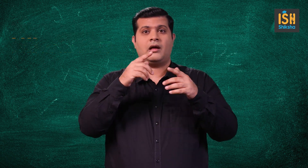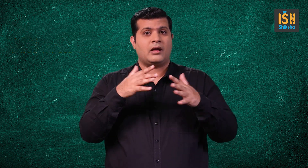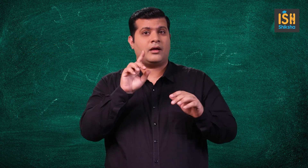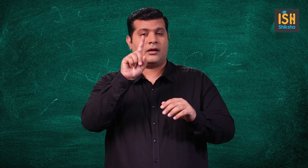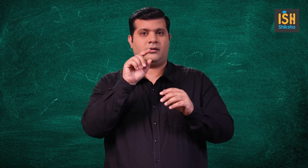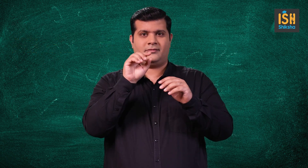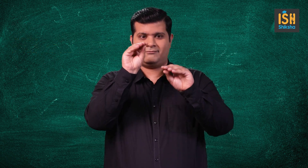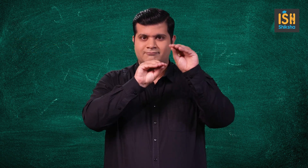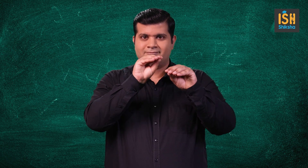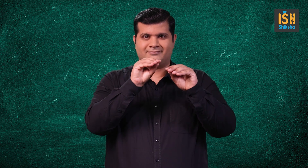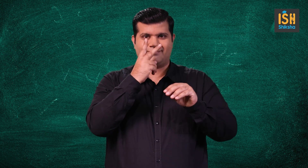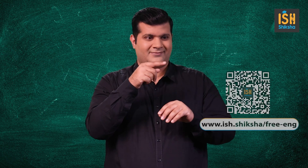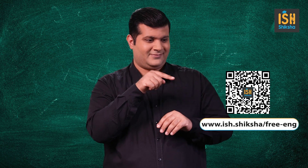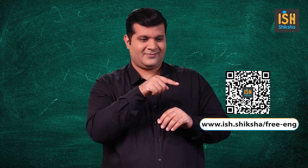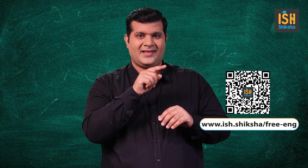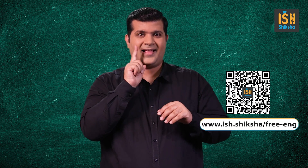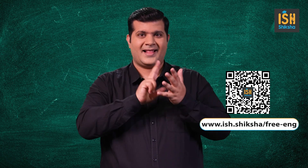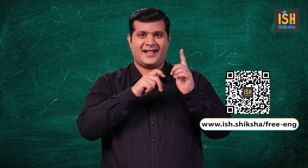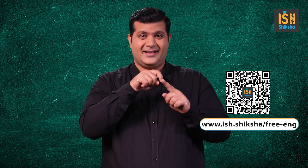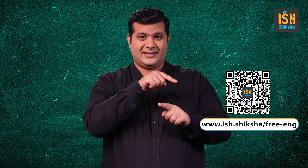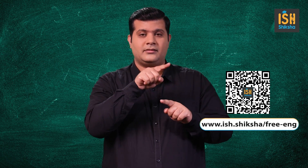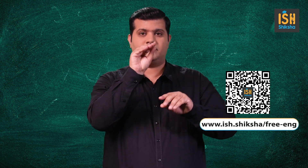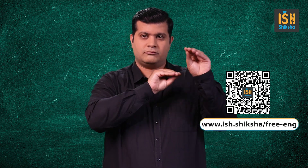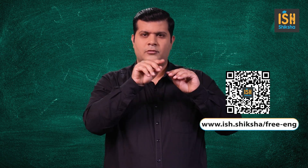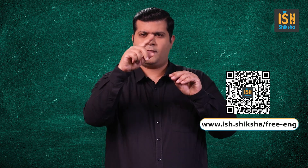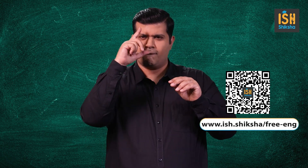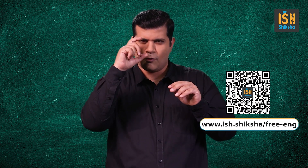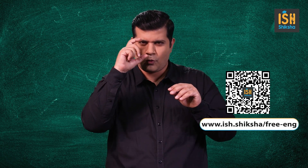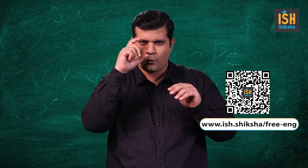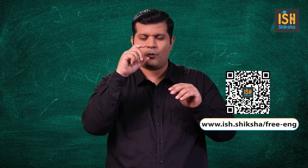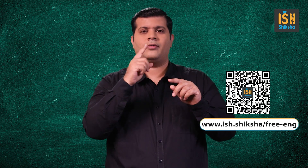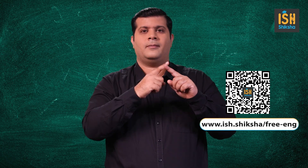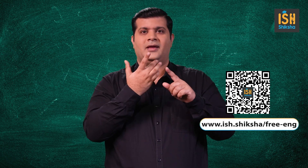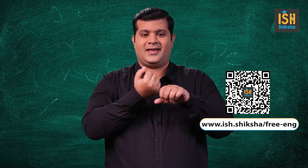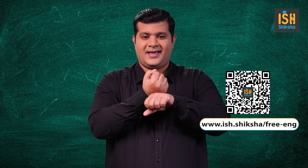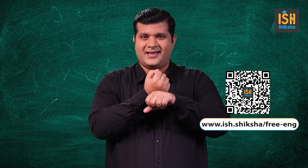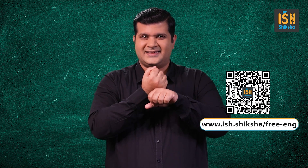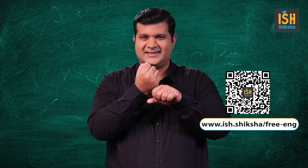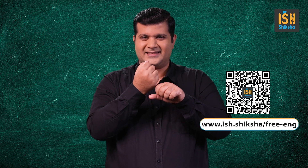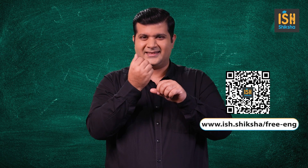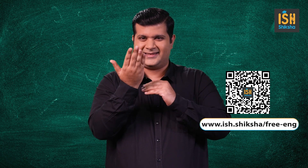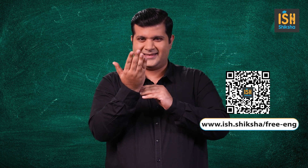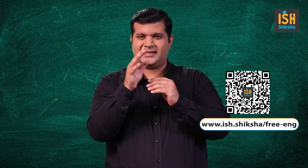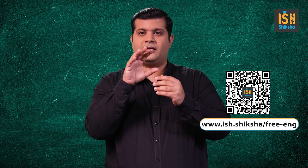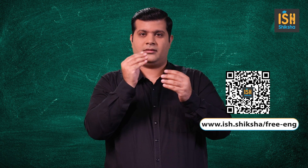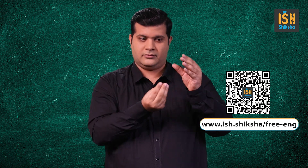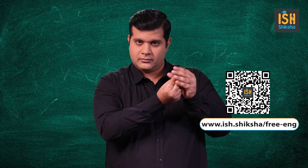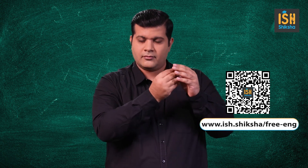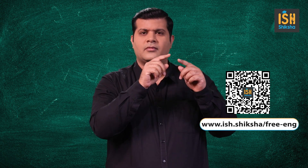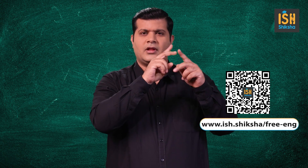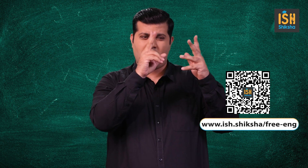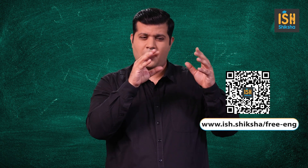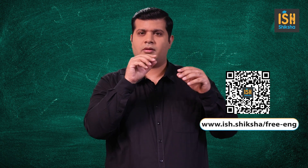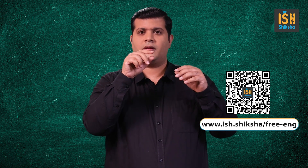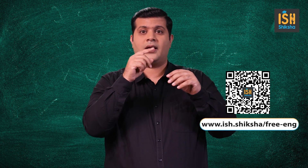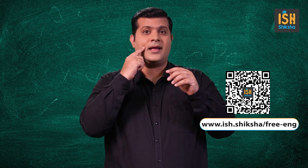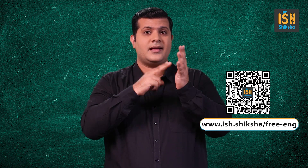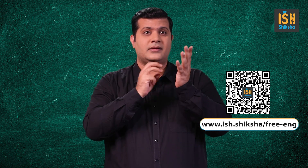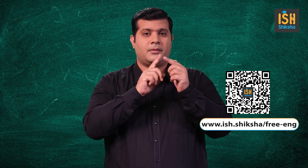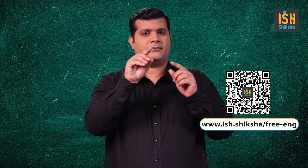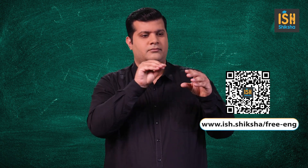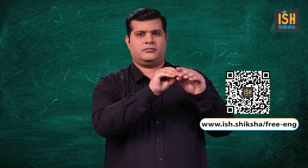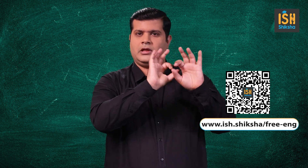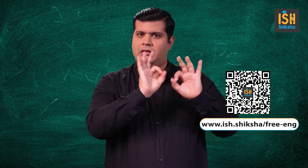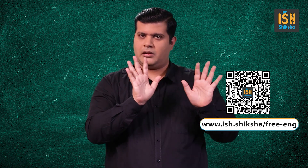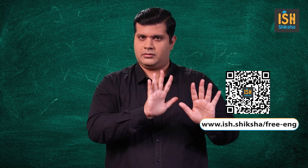Register on this link and upload your photo and ration card or other proof of income.